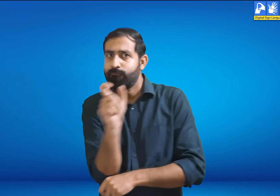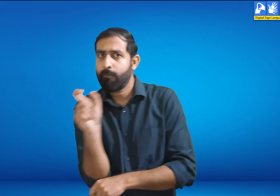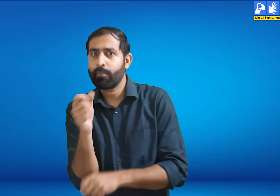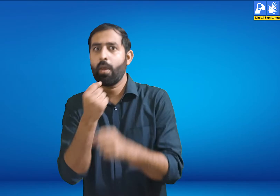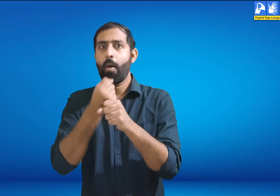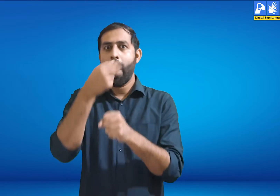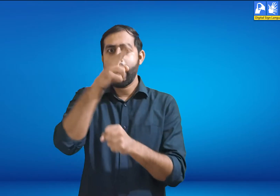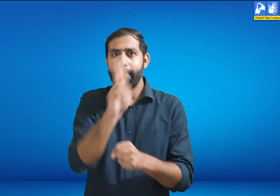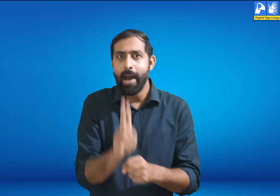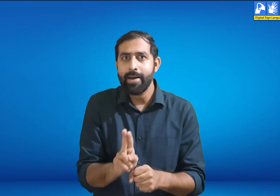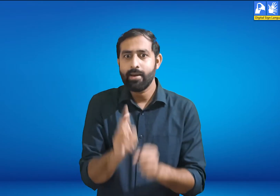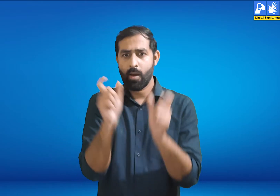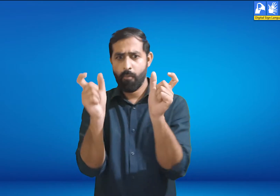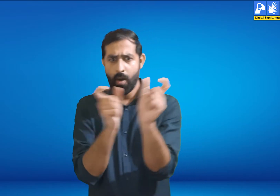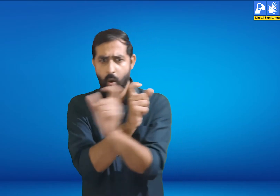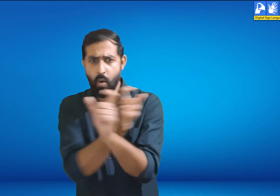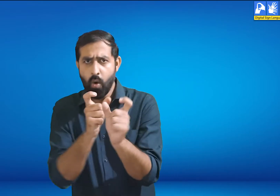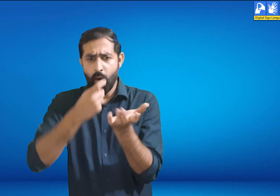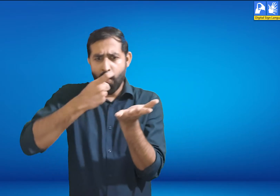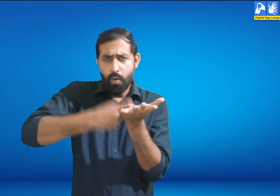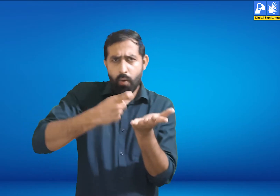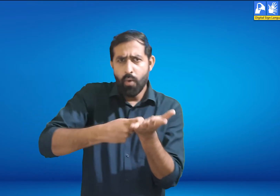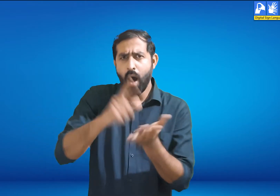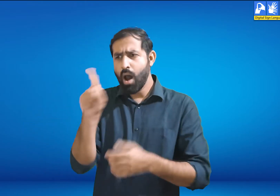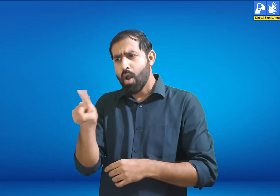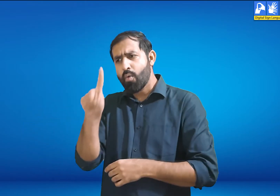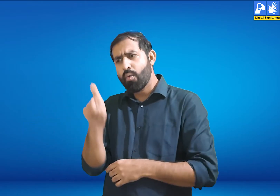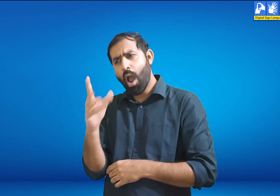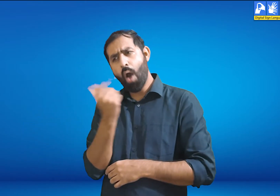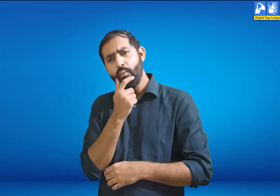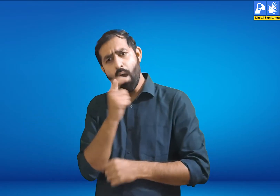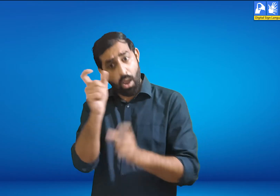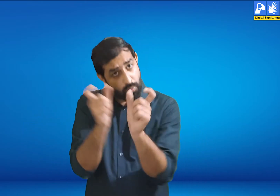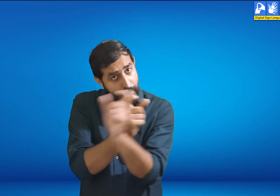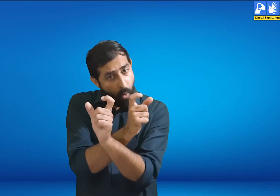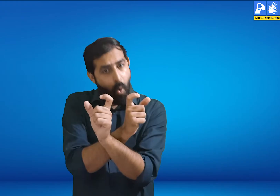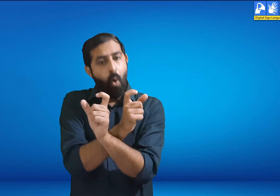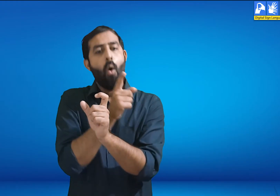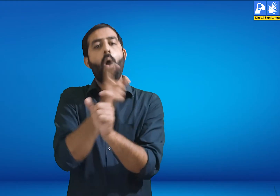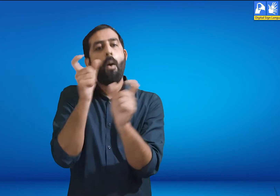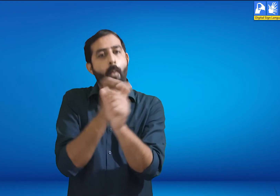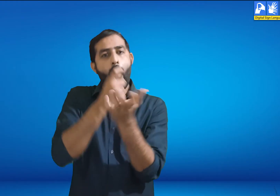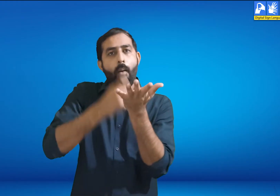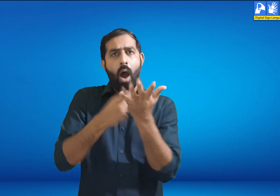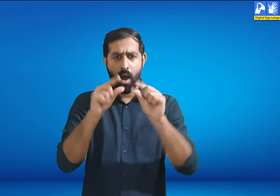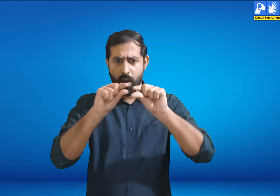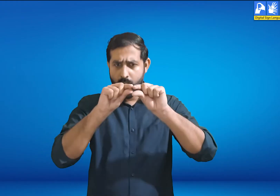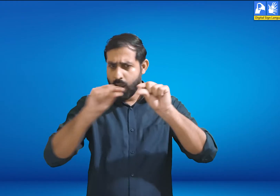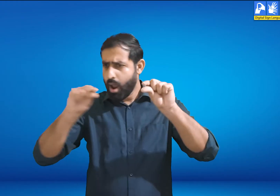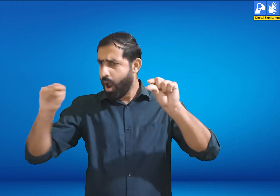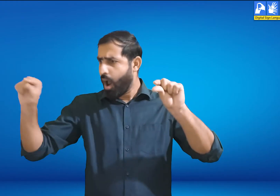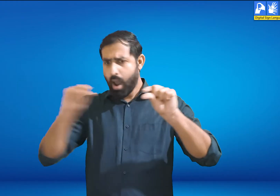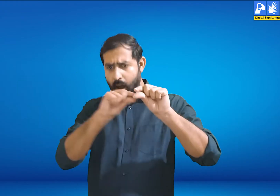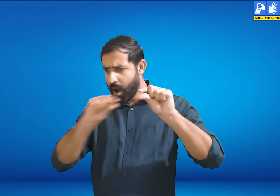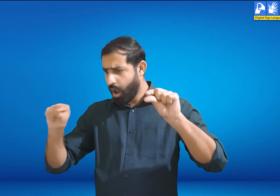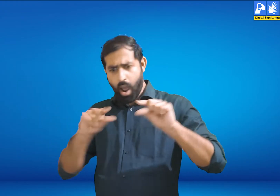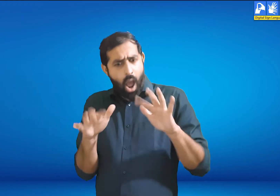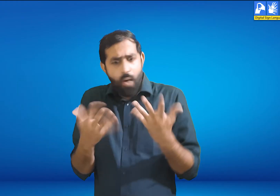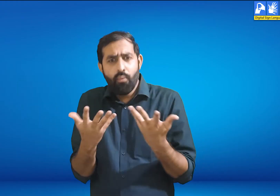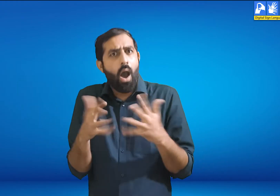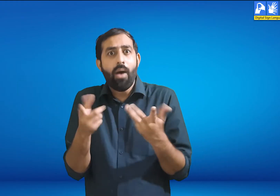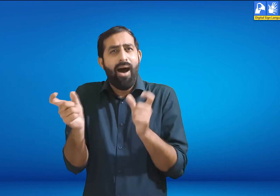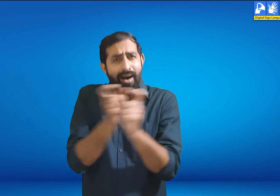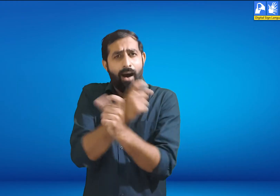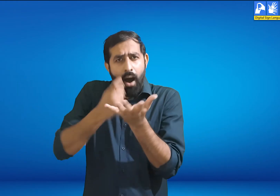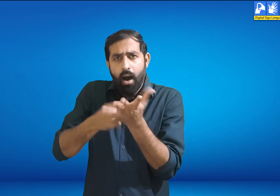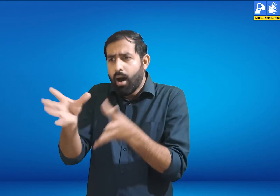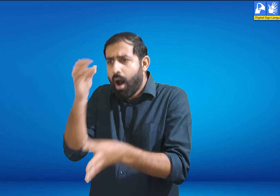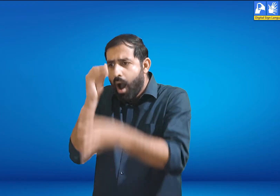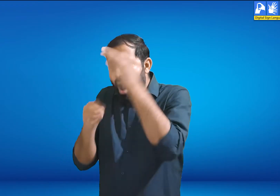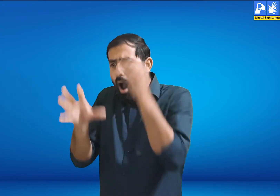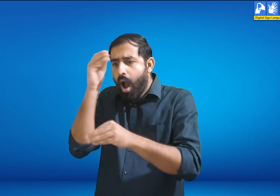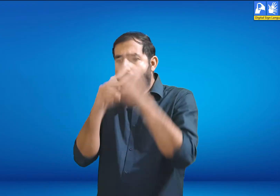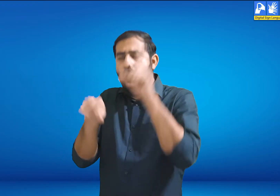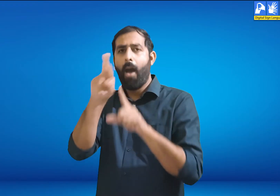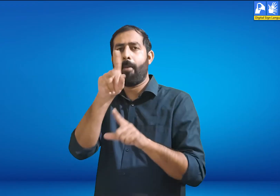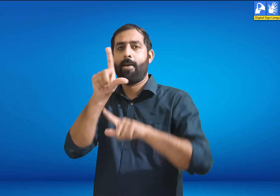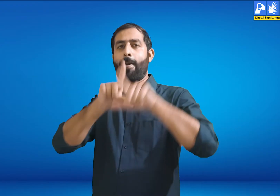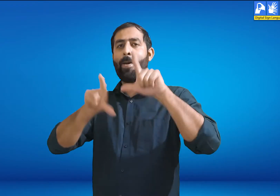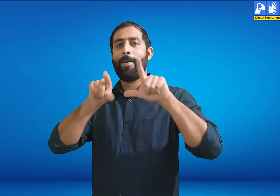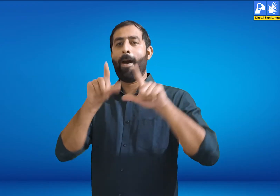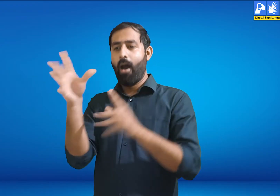Language encompasses the words, their pronunciation, and the rules of combining them which is used and understood by a community.